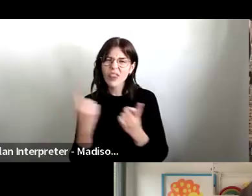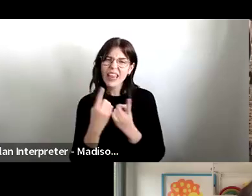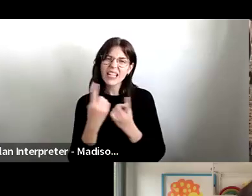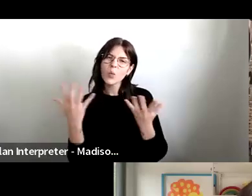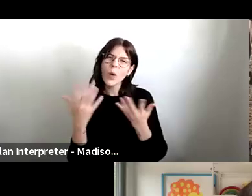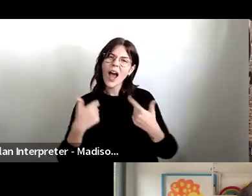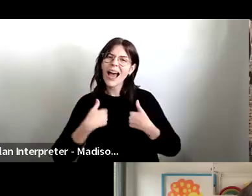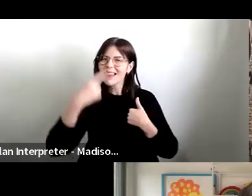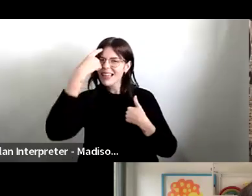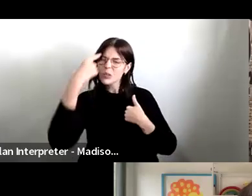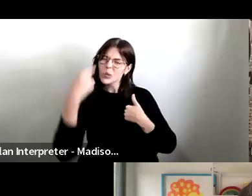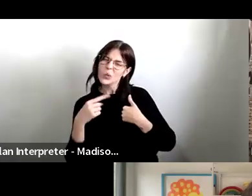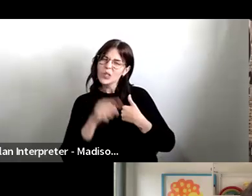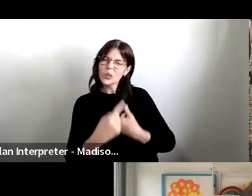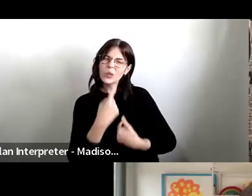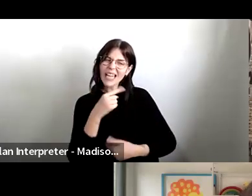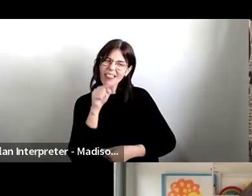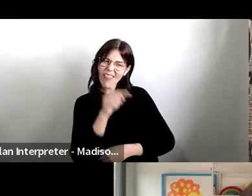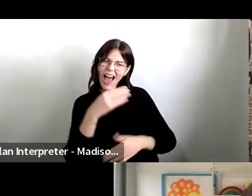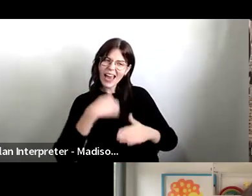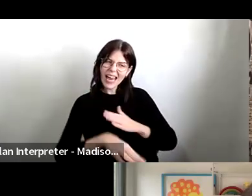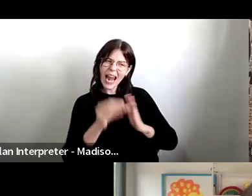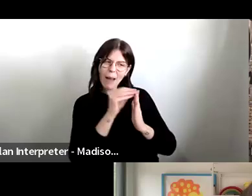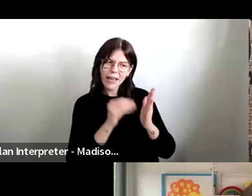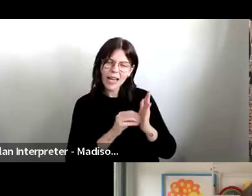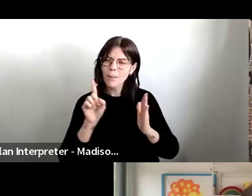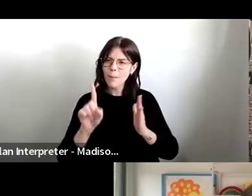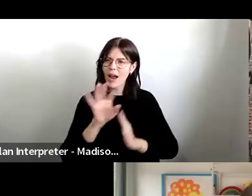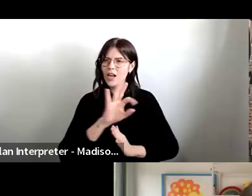saying that in the application but you are not backing it up with your supporting materials."